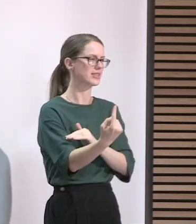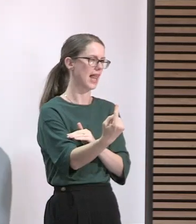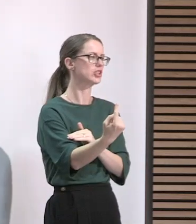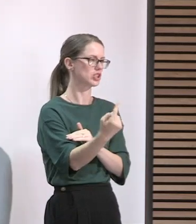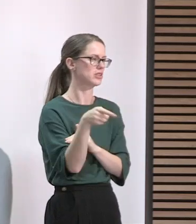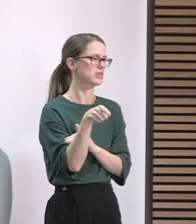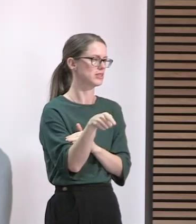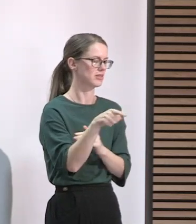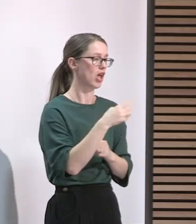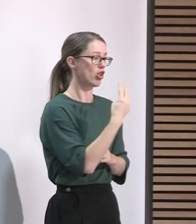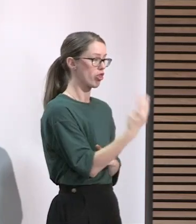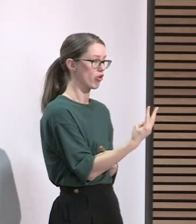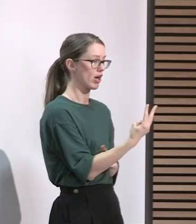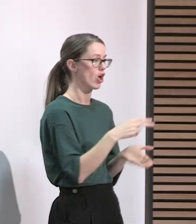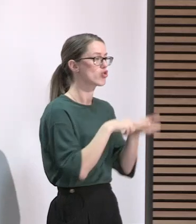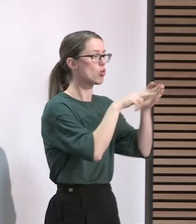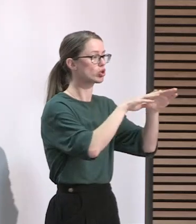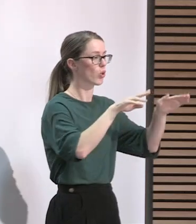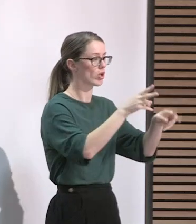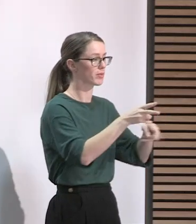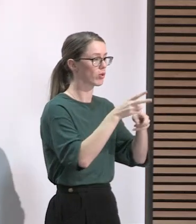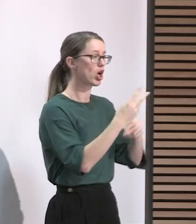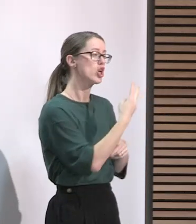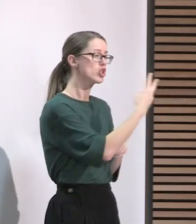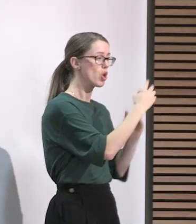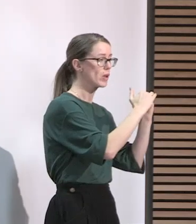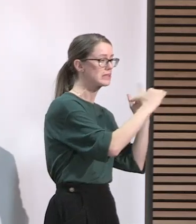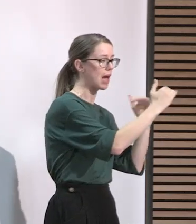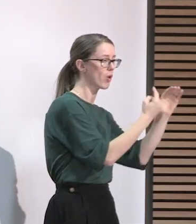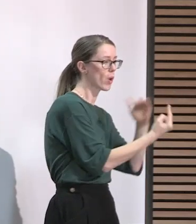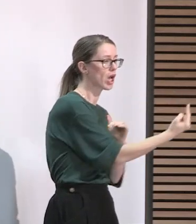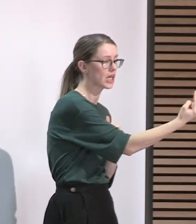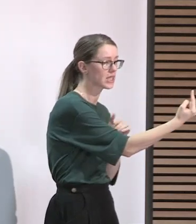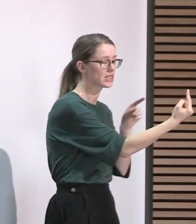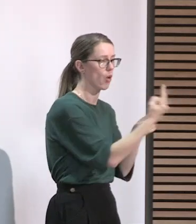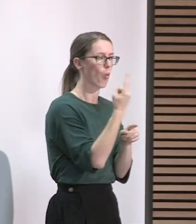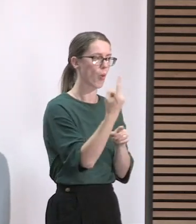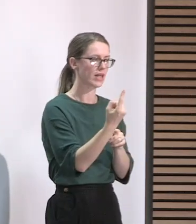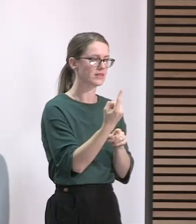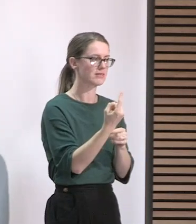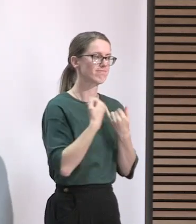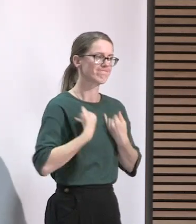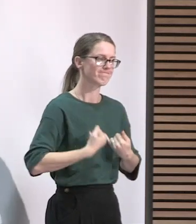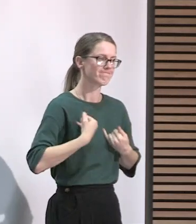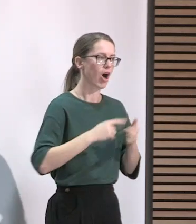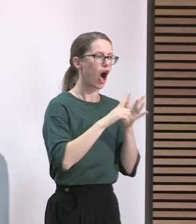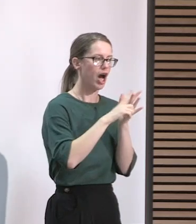Auckland City Hospital. Both are stable and in isolation on a ward. Three patients at